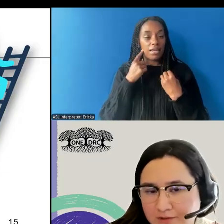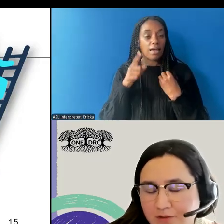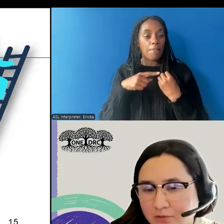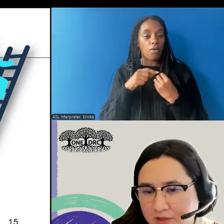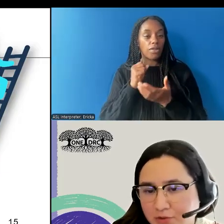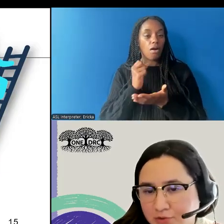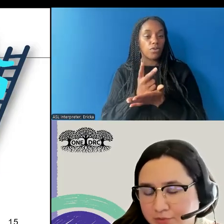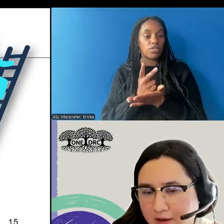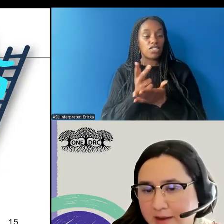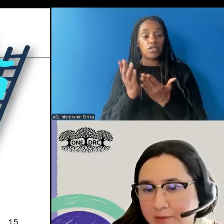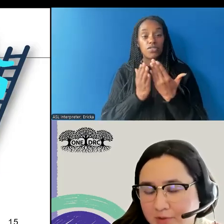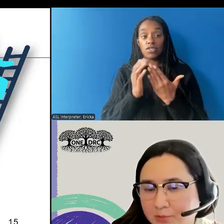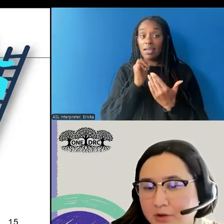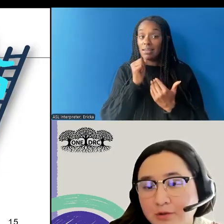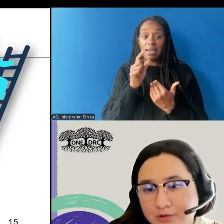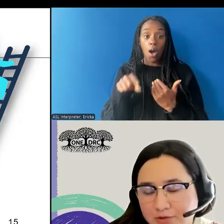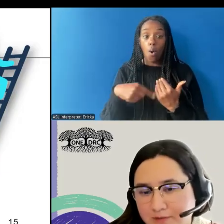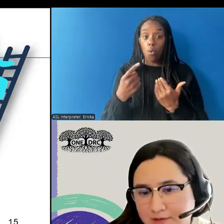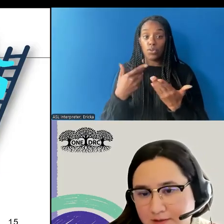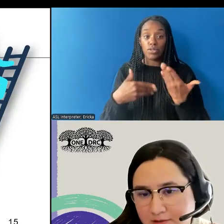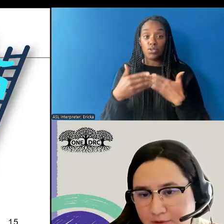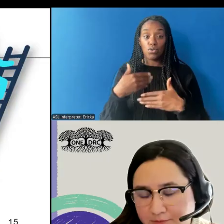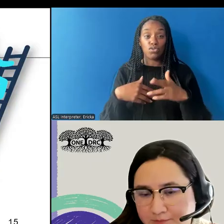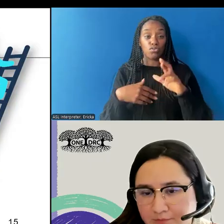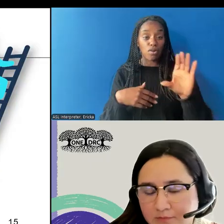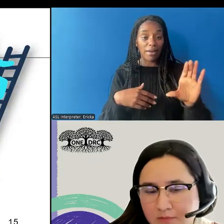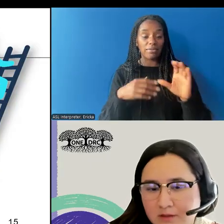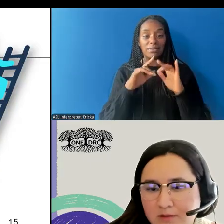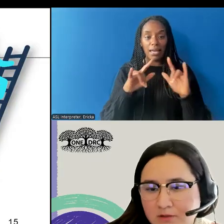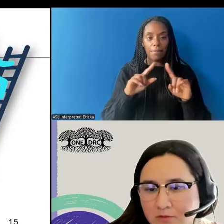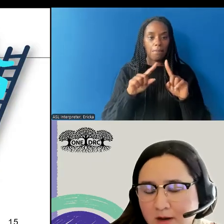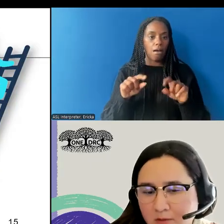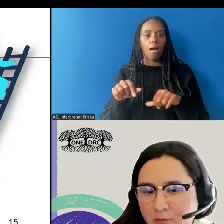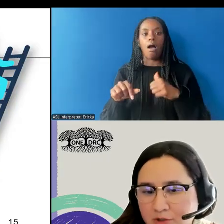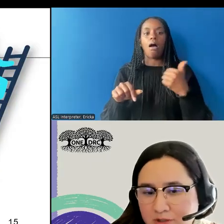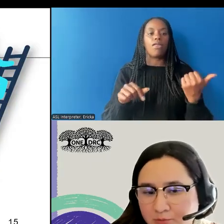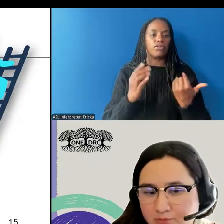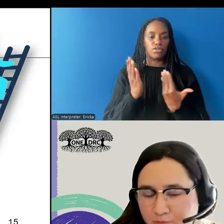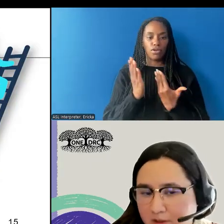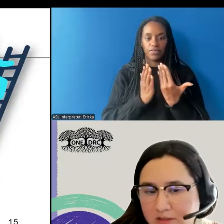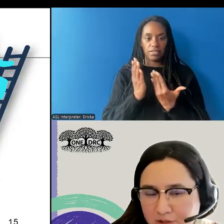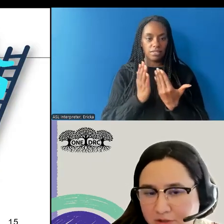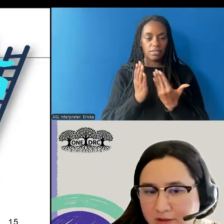not only social and camping, but other services as well. And so, we just would like to share that.